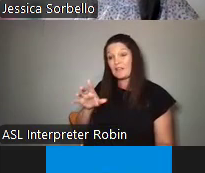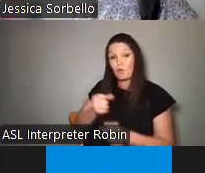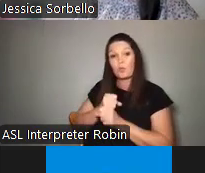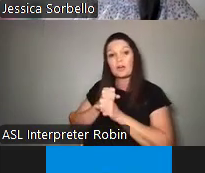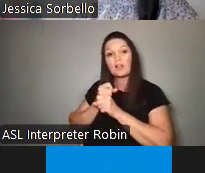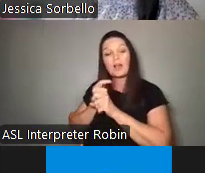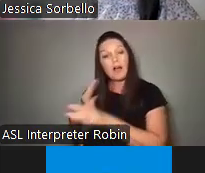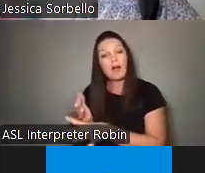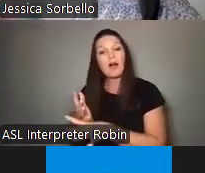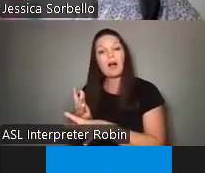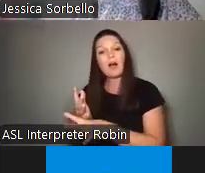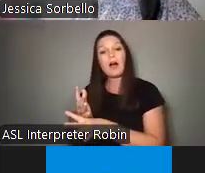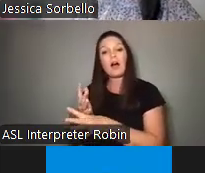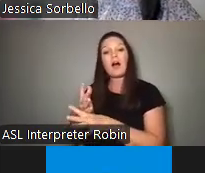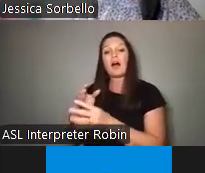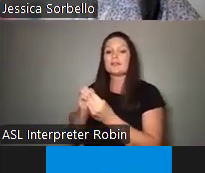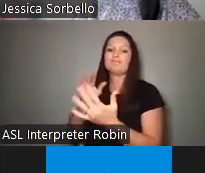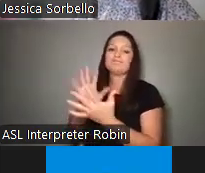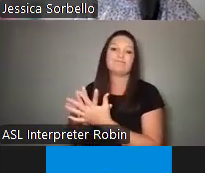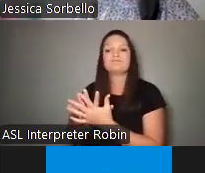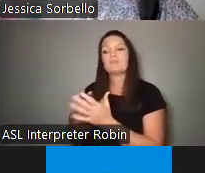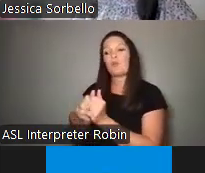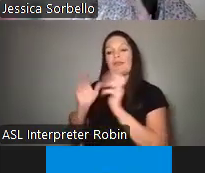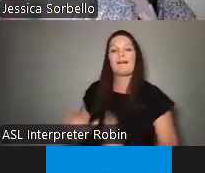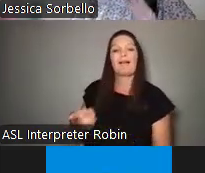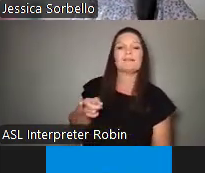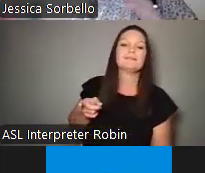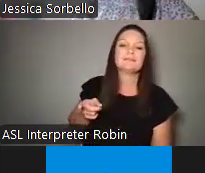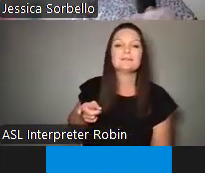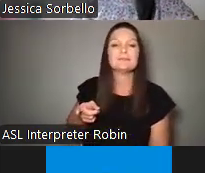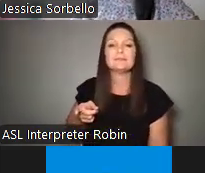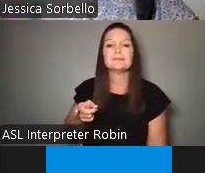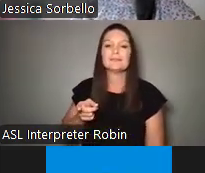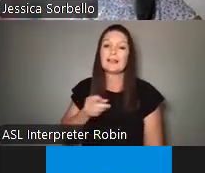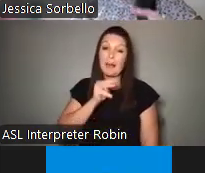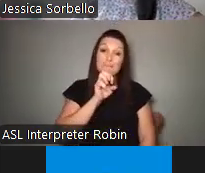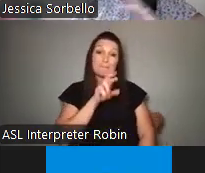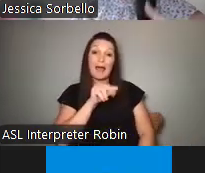right. When we look at harm reduction, maintaining ones job is really important. But again, when we kind of